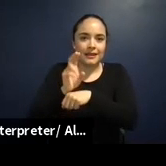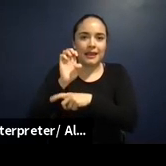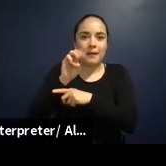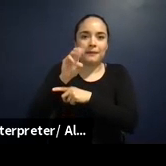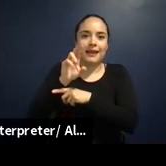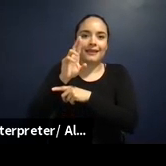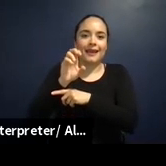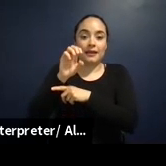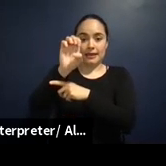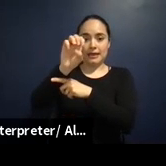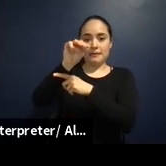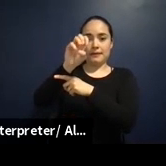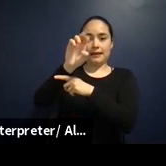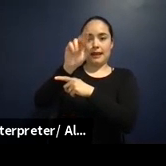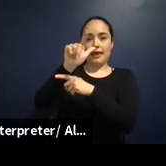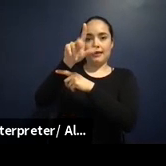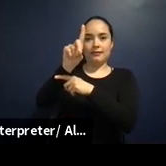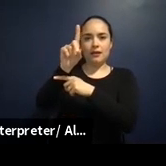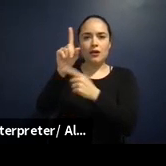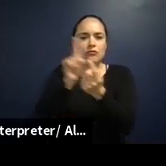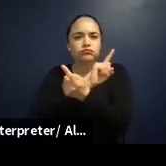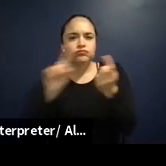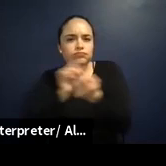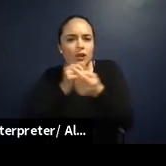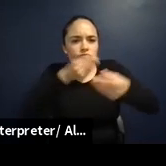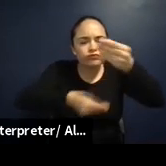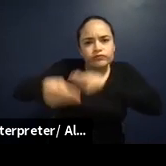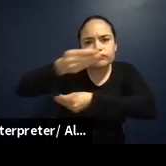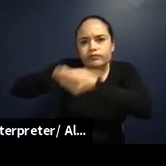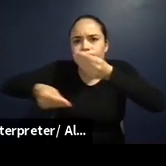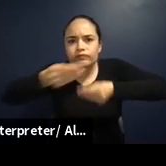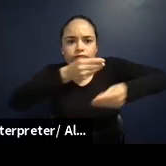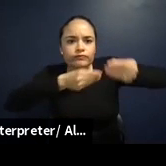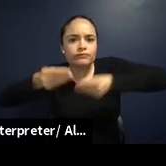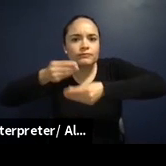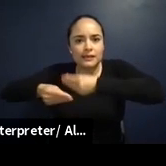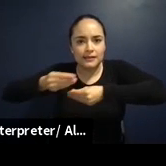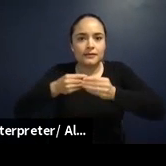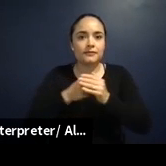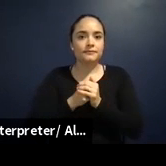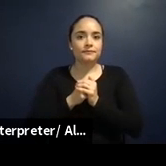only in certain biomes, like, you really only find them underneath mountains. [Kim]: That's very true.